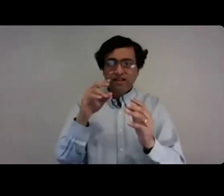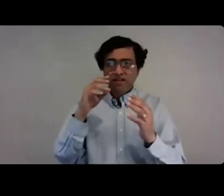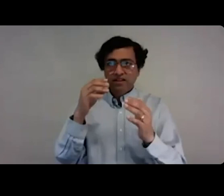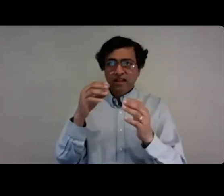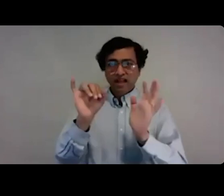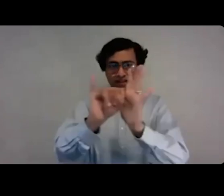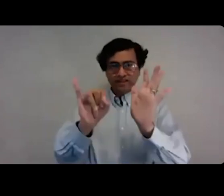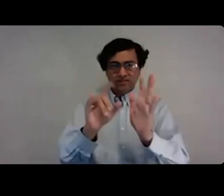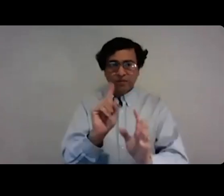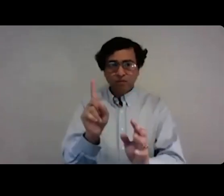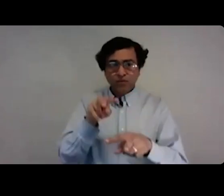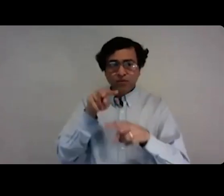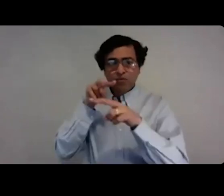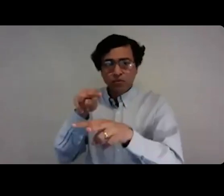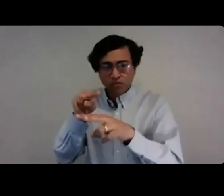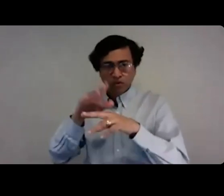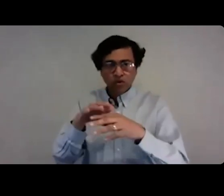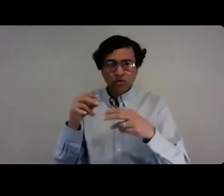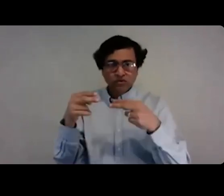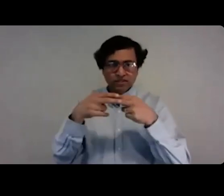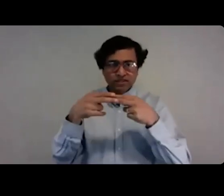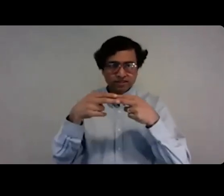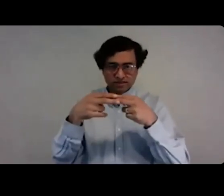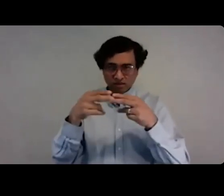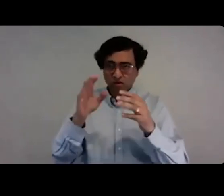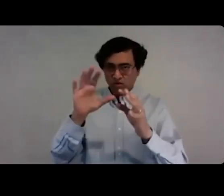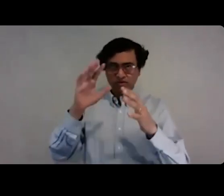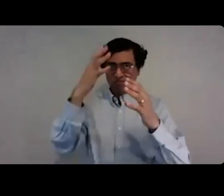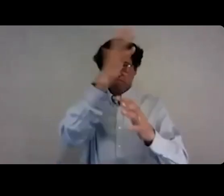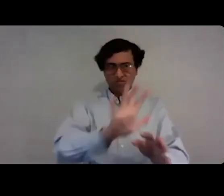So there is a tool in research settings that is known as eye tracking, you